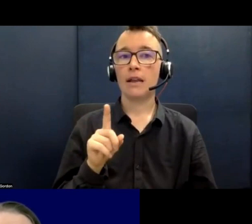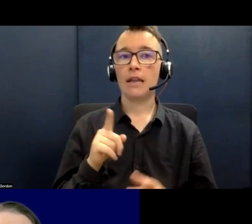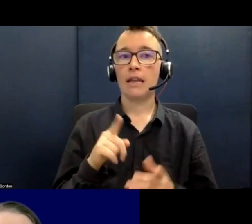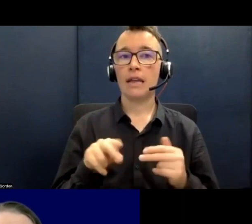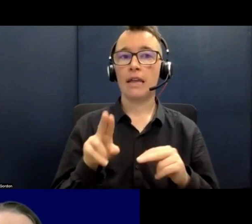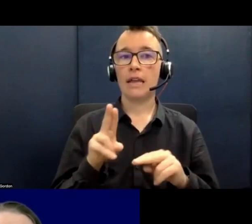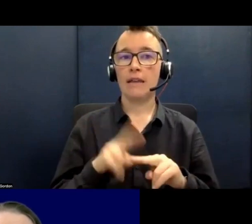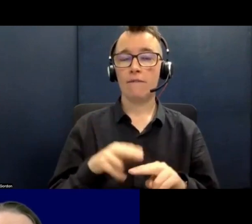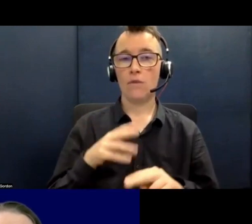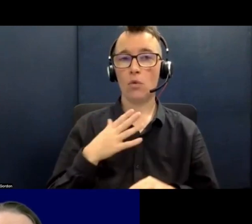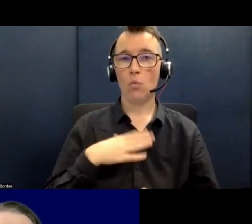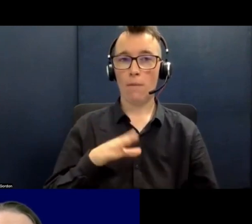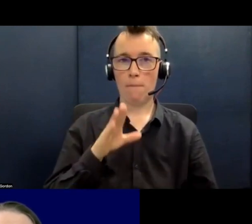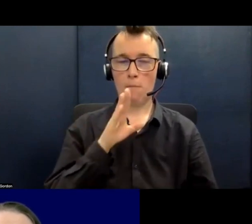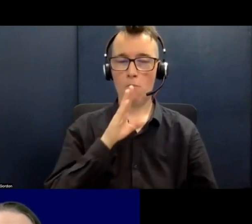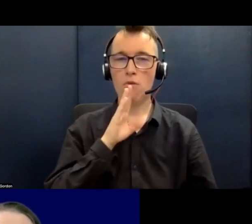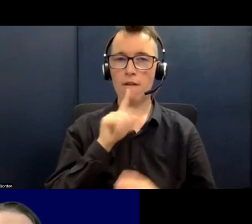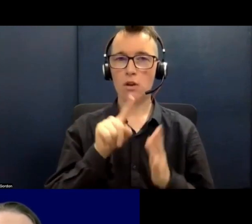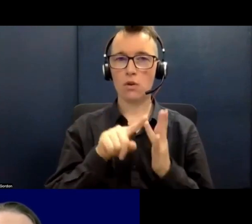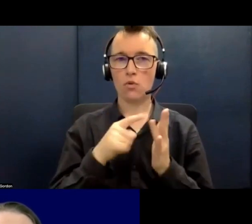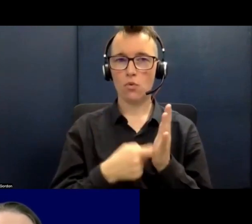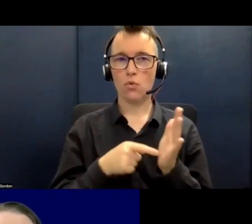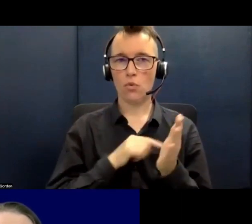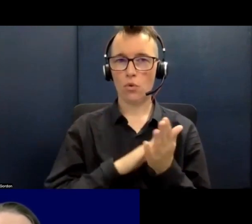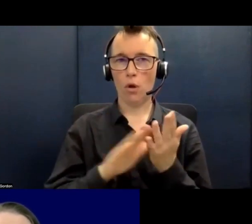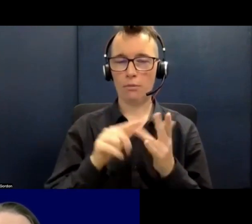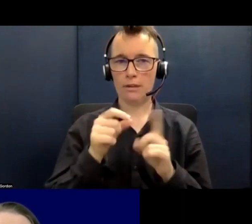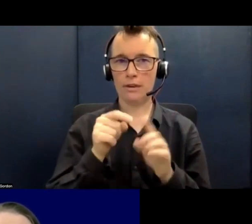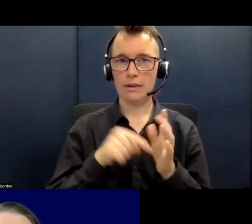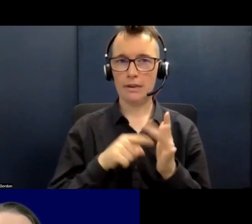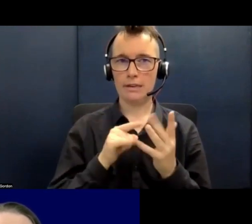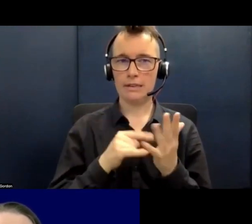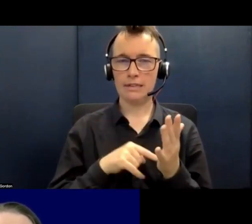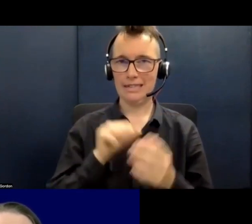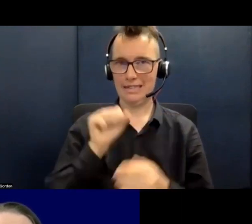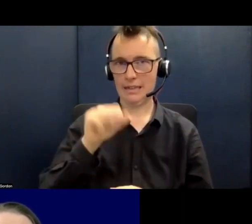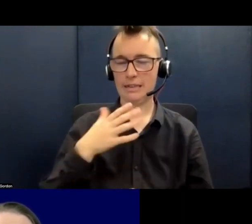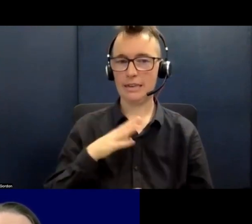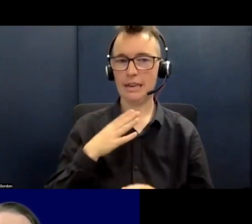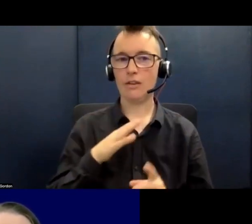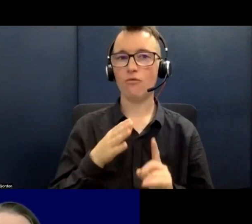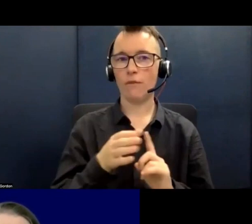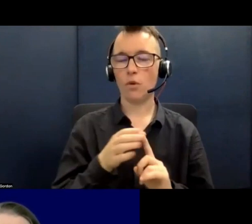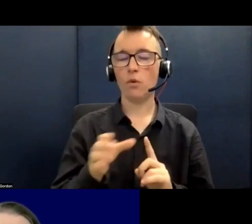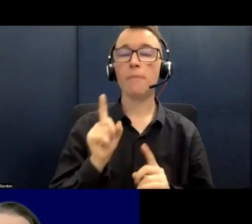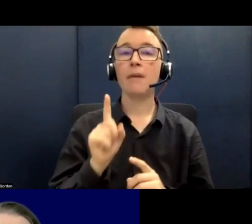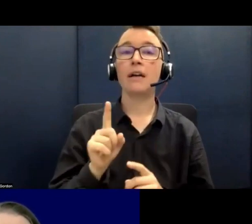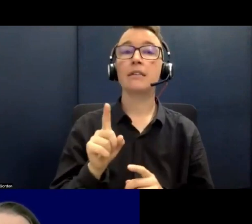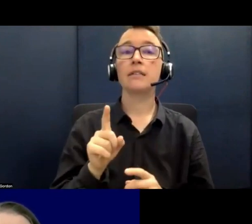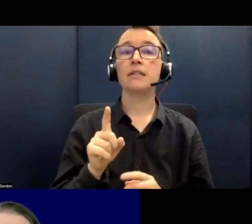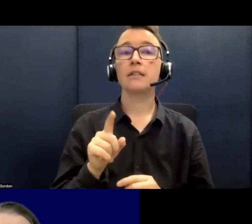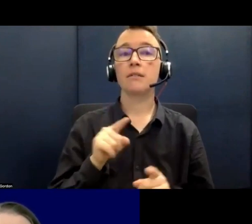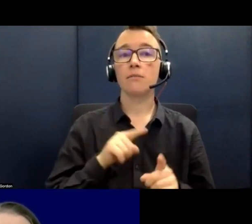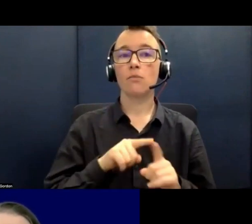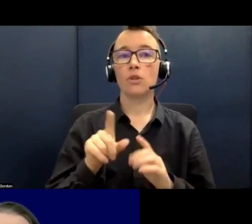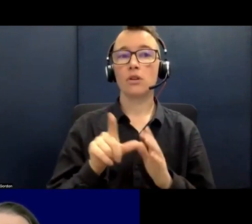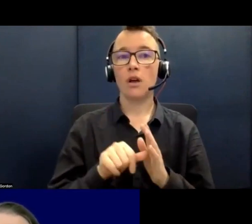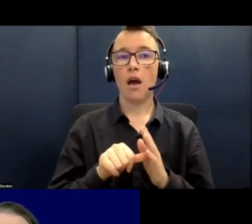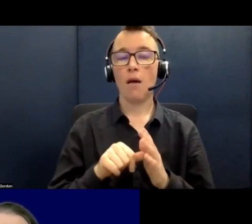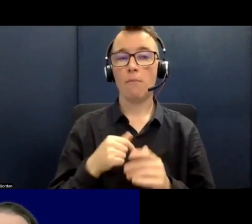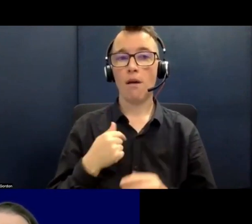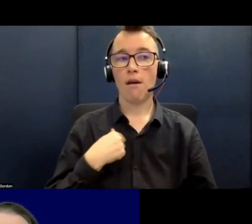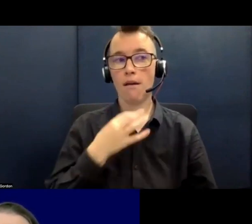work in rehab, but what we will do is we will ask families if we can have access to medical records.